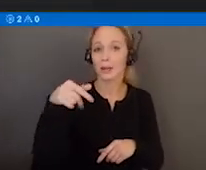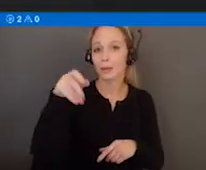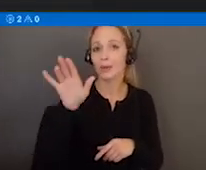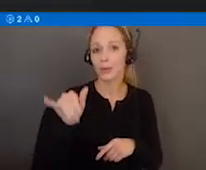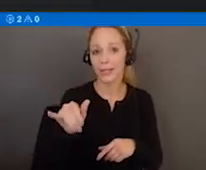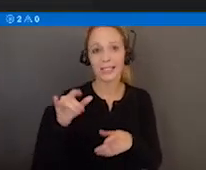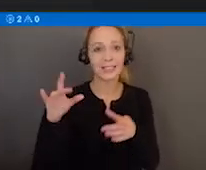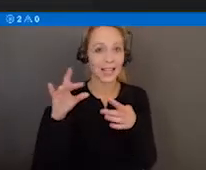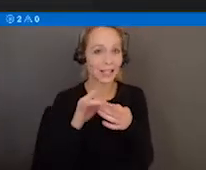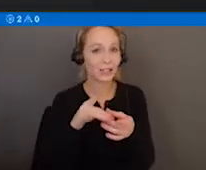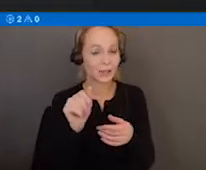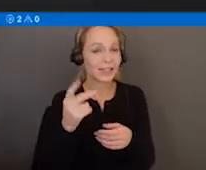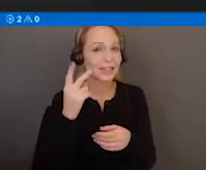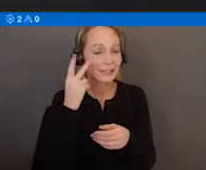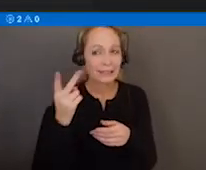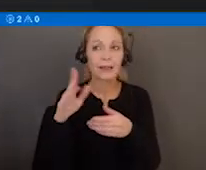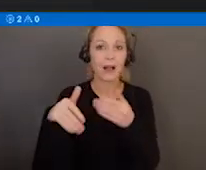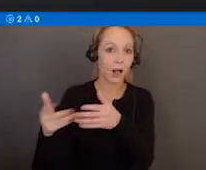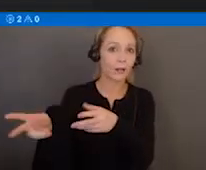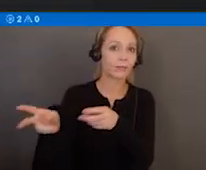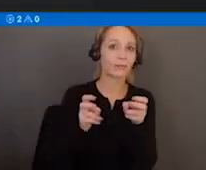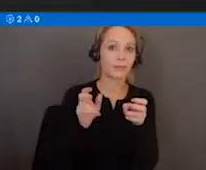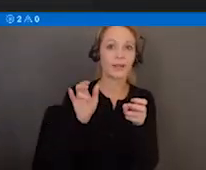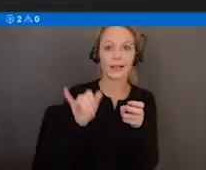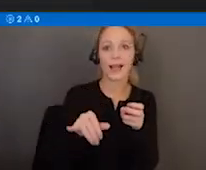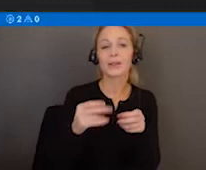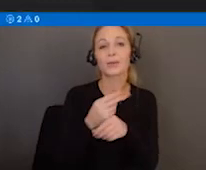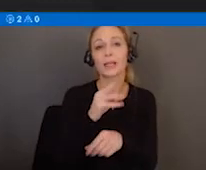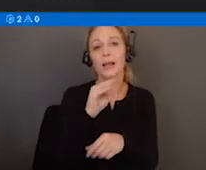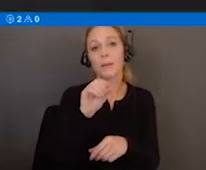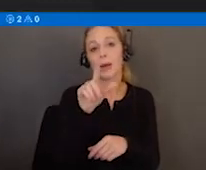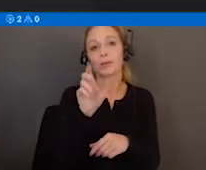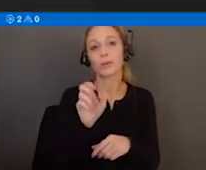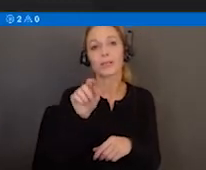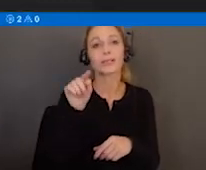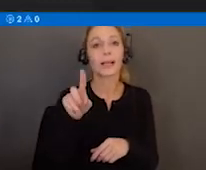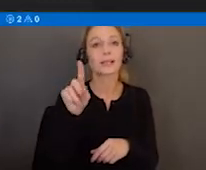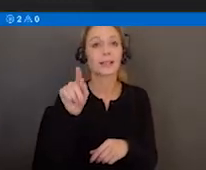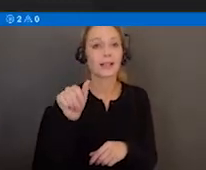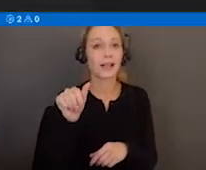YOU CAN SEE WE'RE RETRIEVING THE DATA USING MODULE. DATA QUERY.